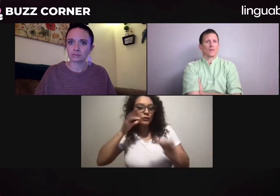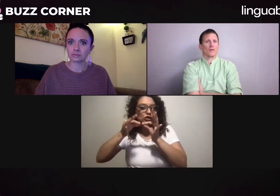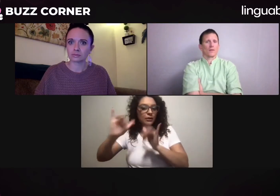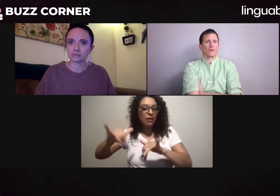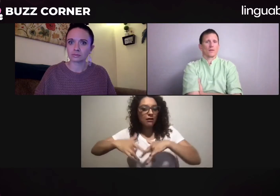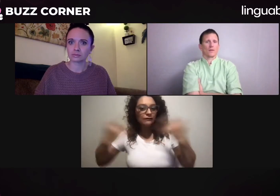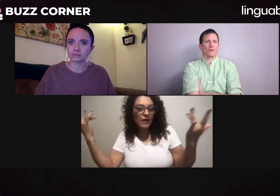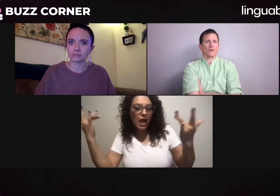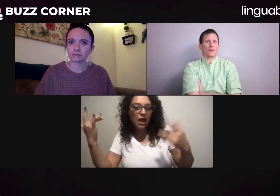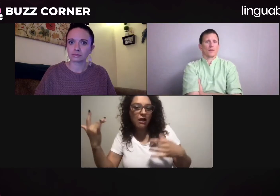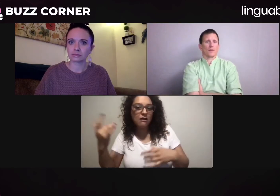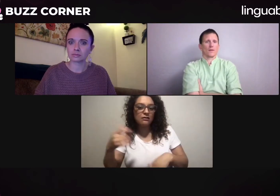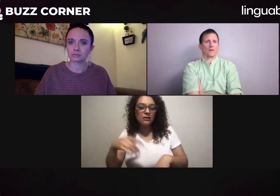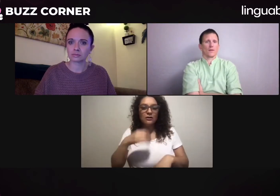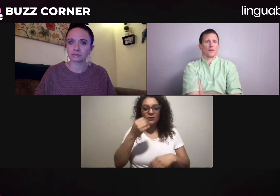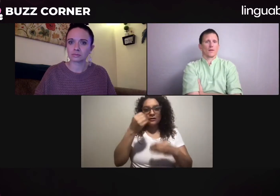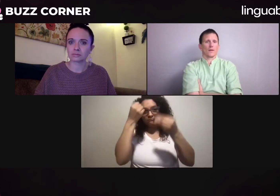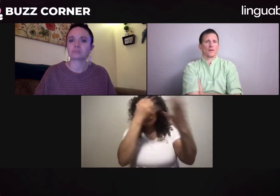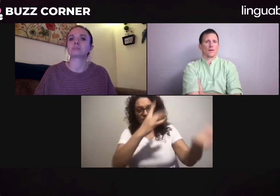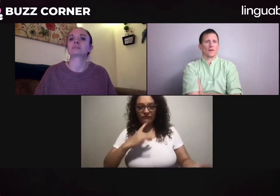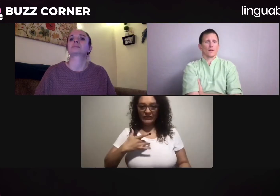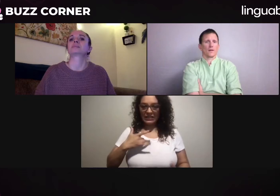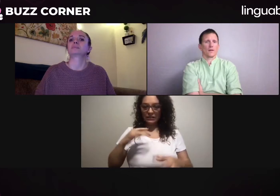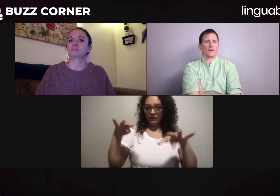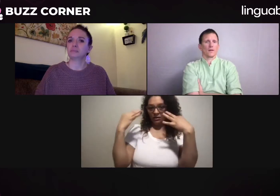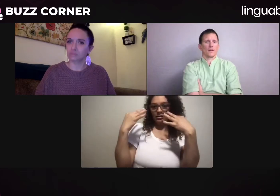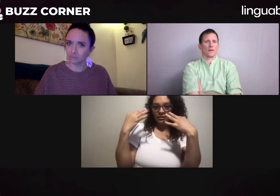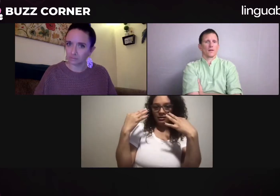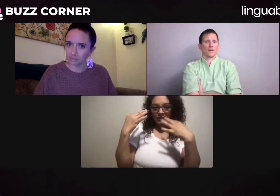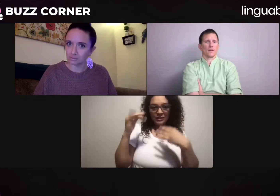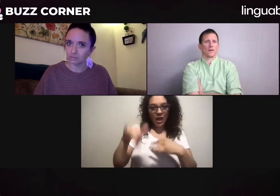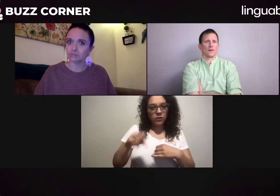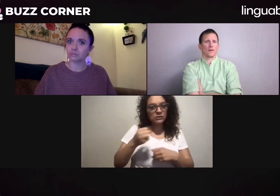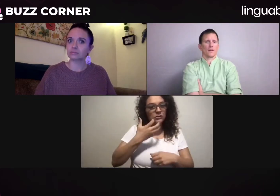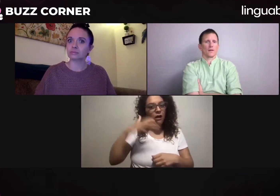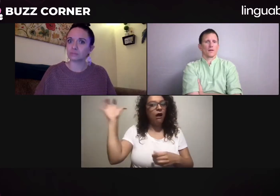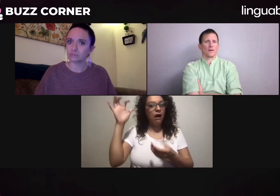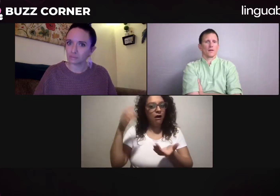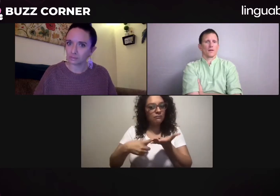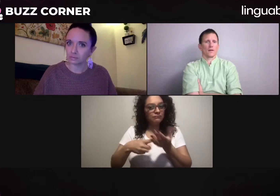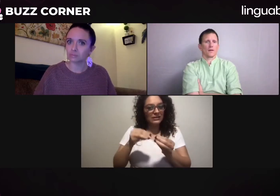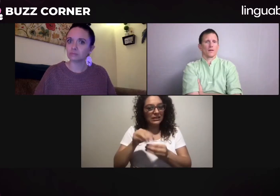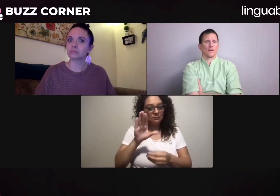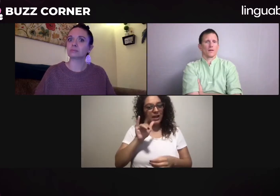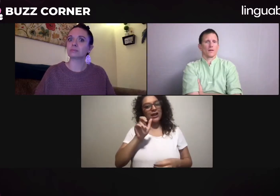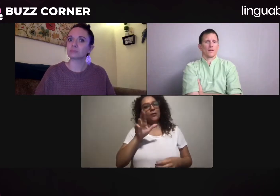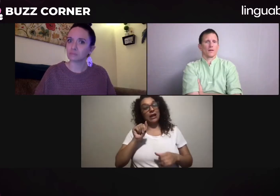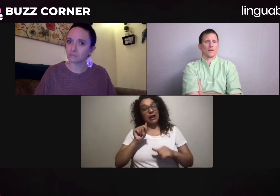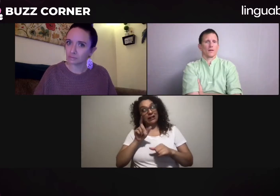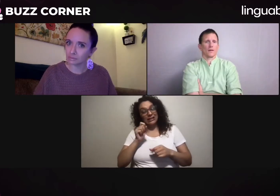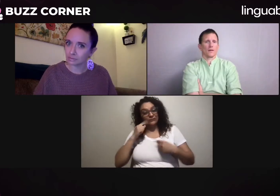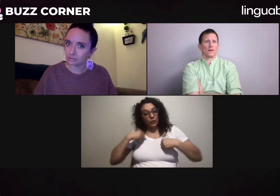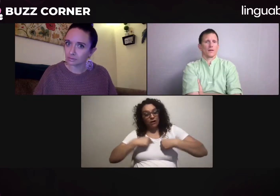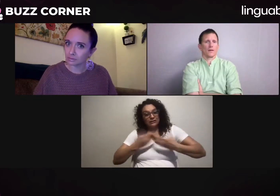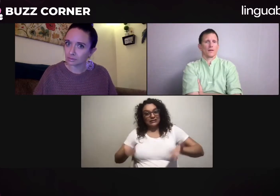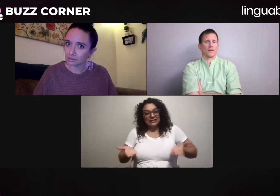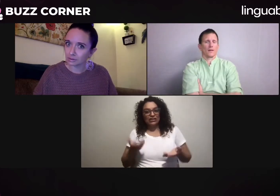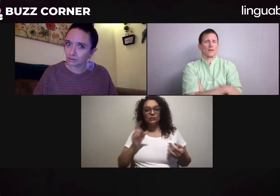because the Deaf community was really upset in terms of wanting to have interpreters at an event, but not to make it like public or announce